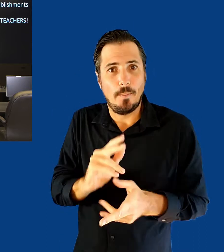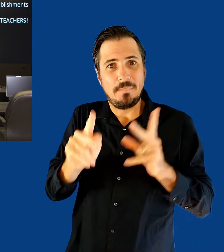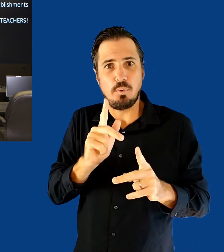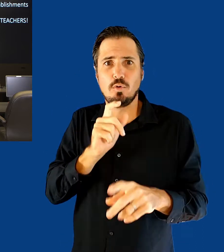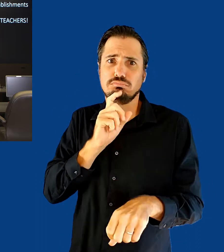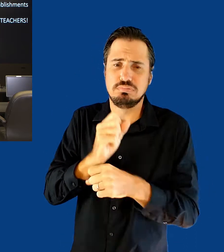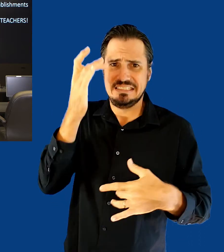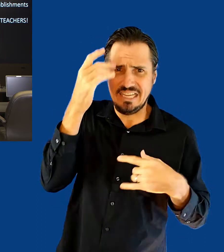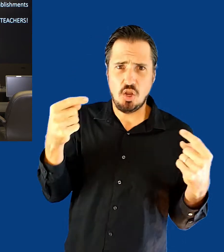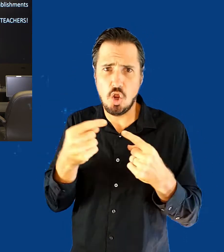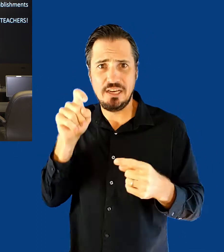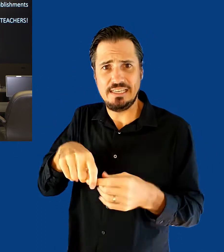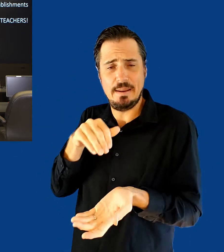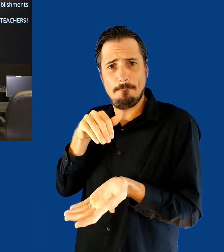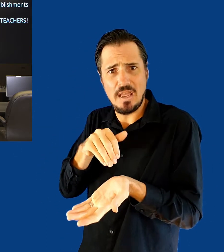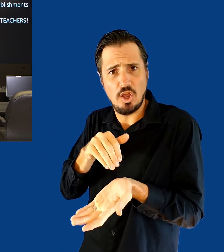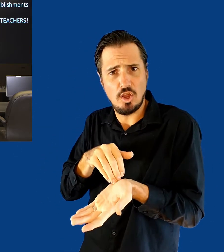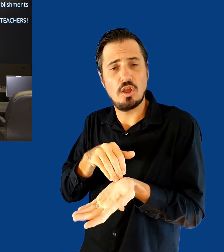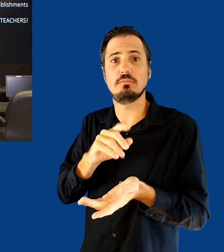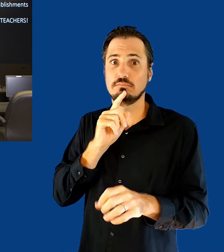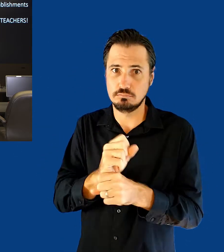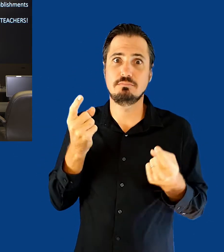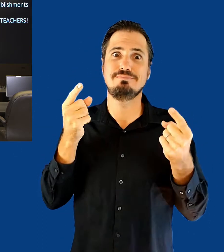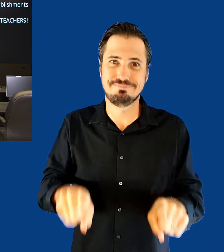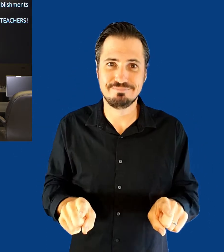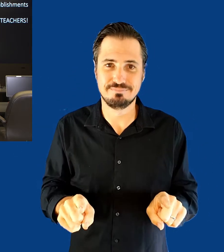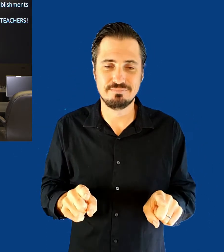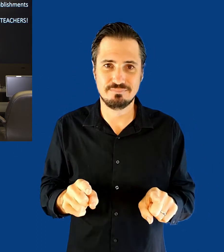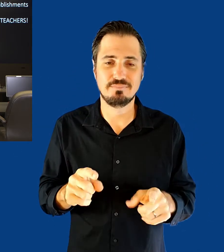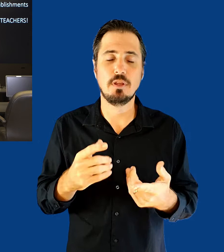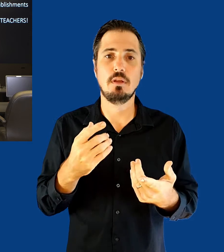And that’s because of all of you who diligently followed the rules, and simply stayed home.